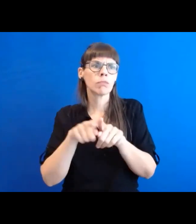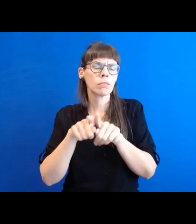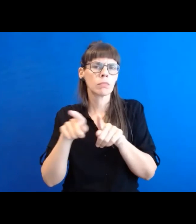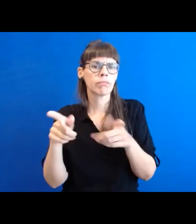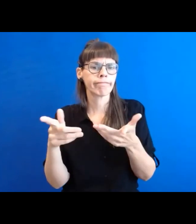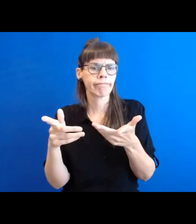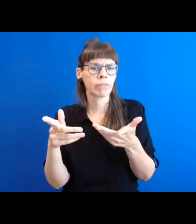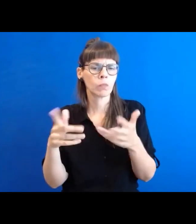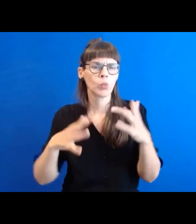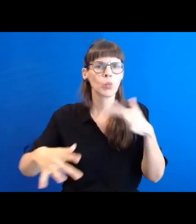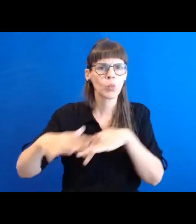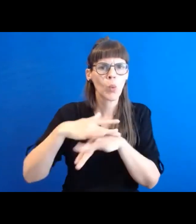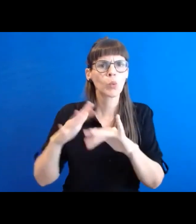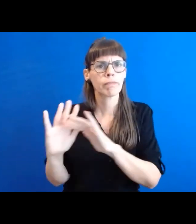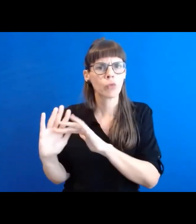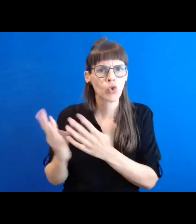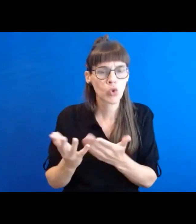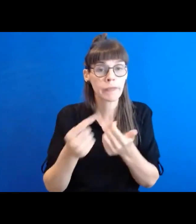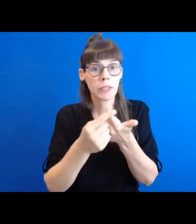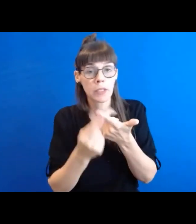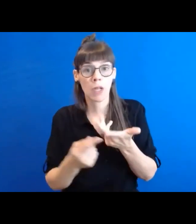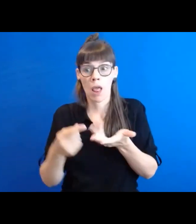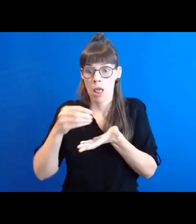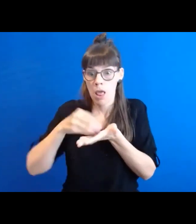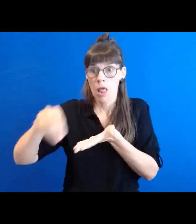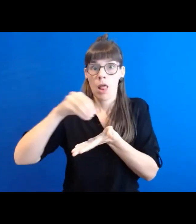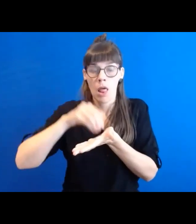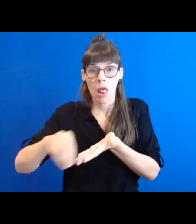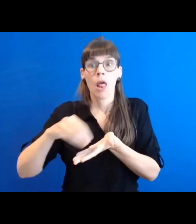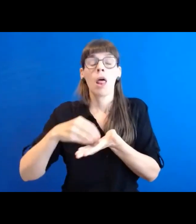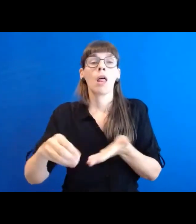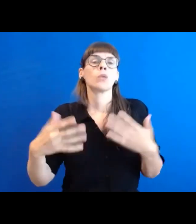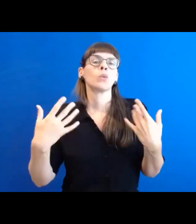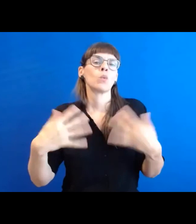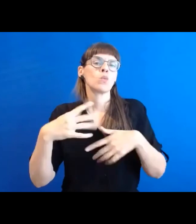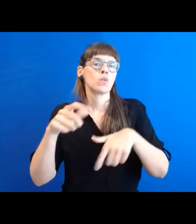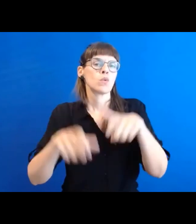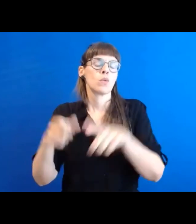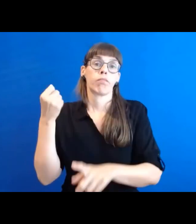So they had to pay for their health insurance